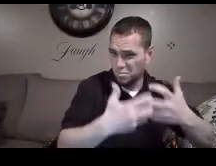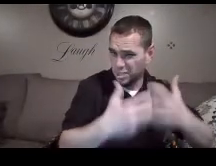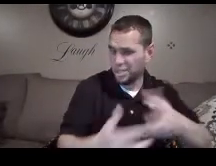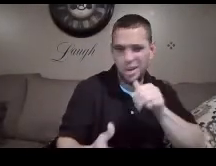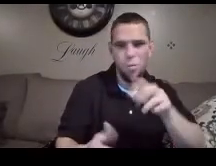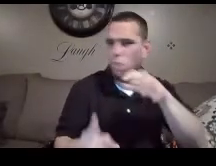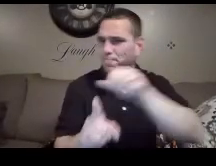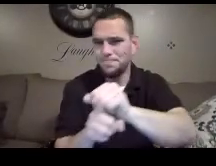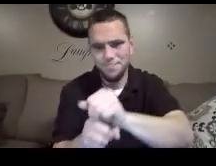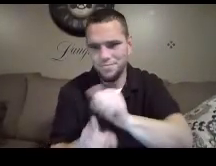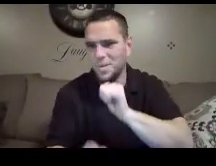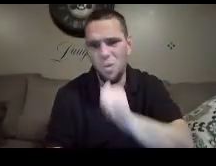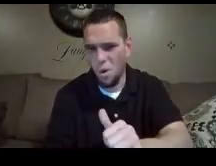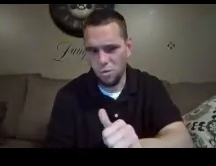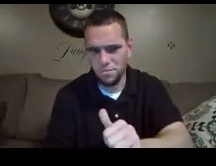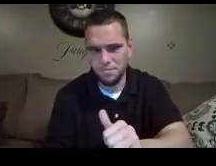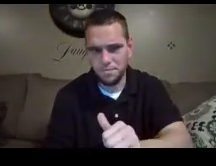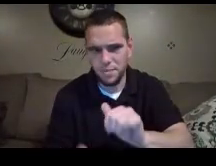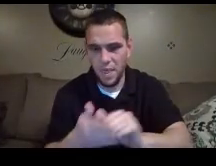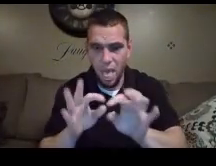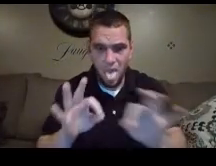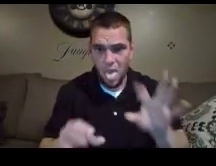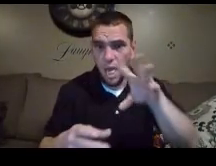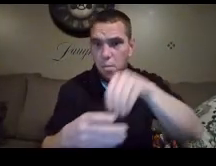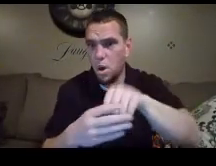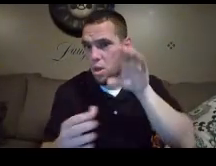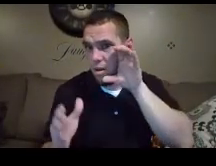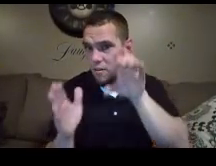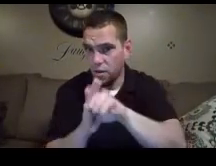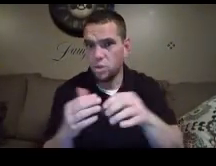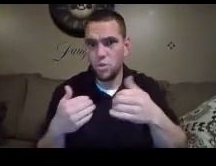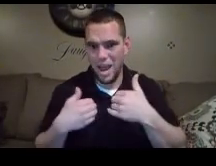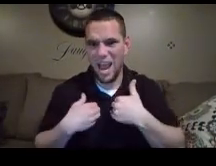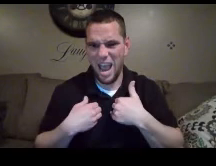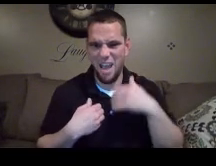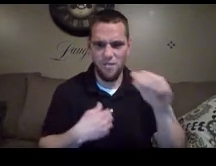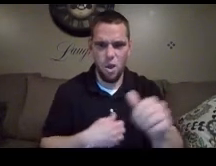So I actually have in the alt text, "Photo by René Jaun" as well.